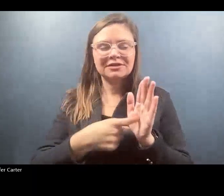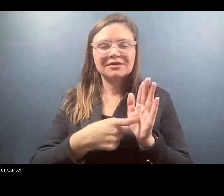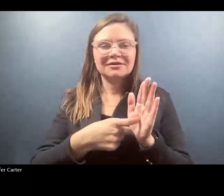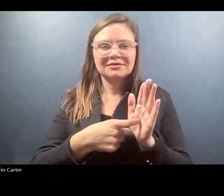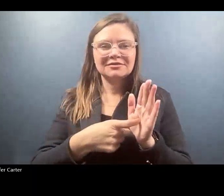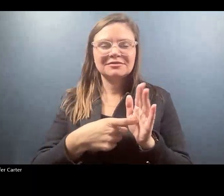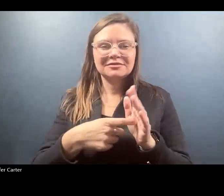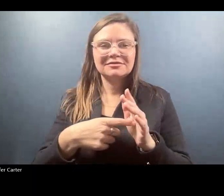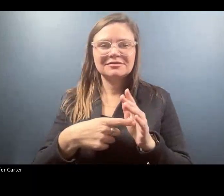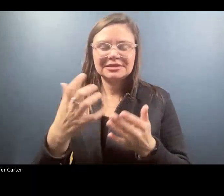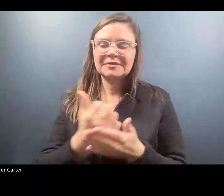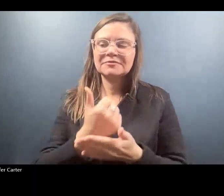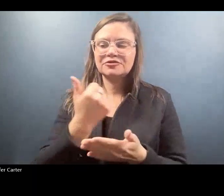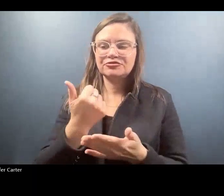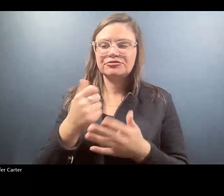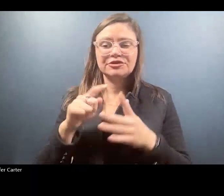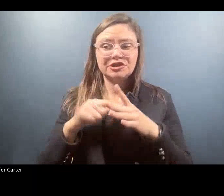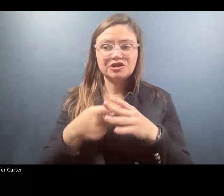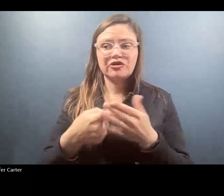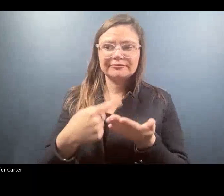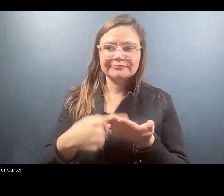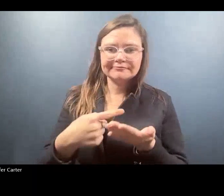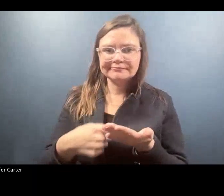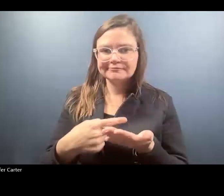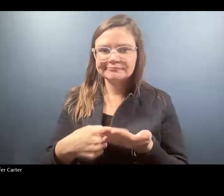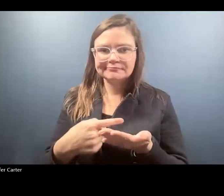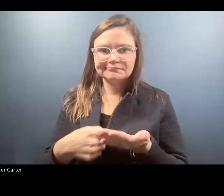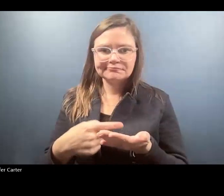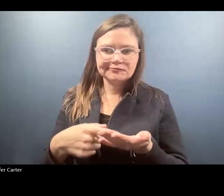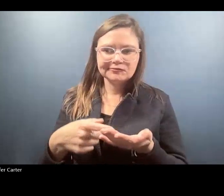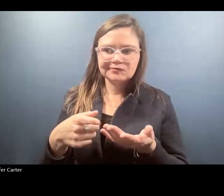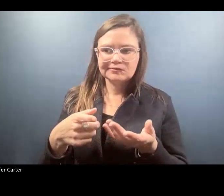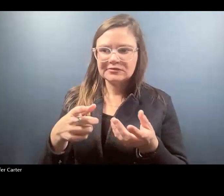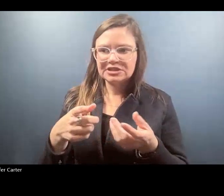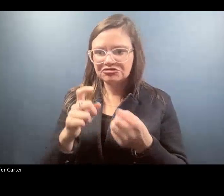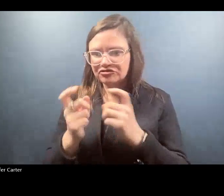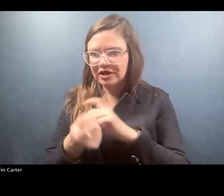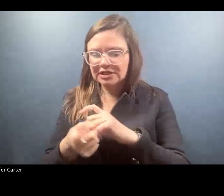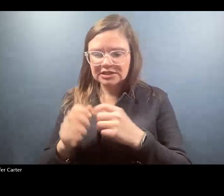opportunity to at least start talking about what how that can be changed or if